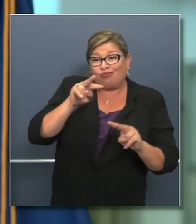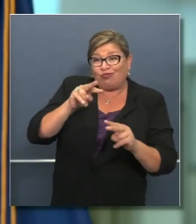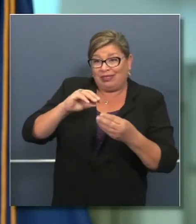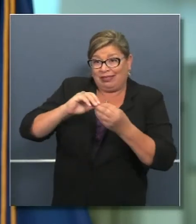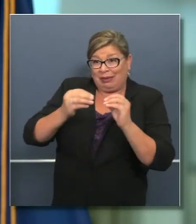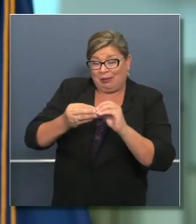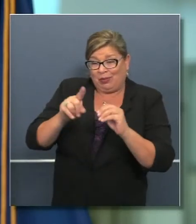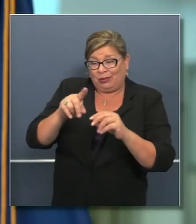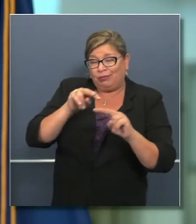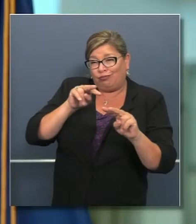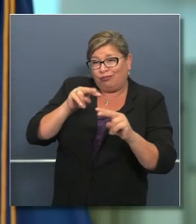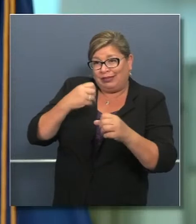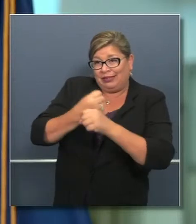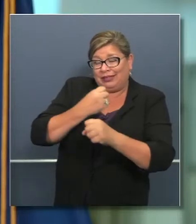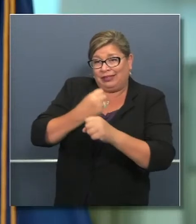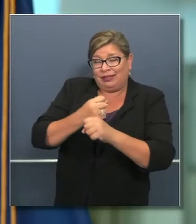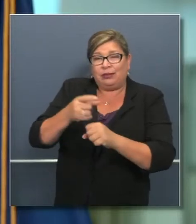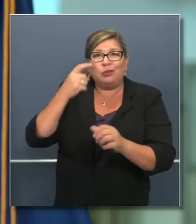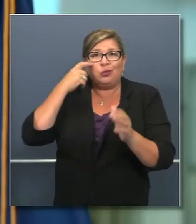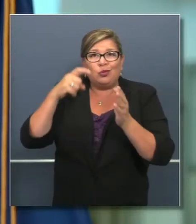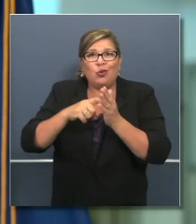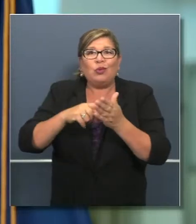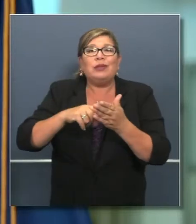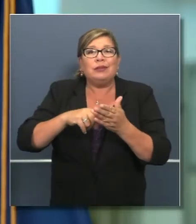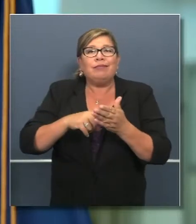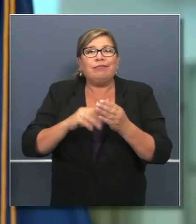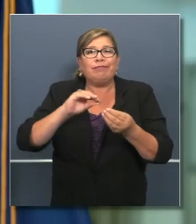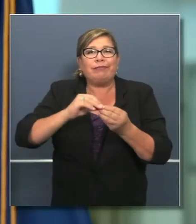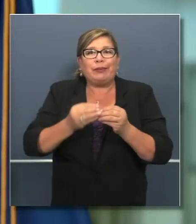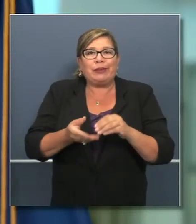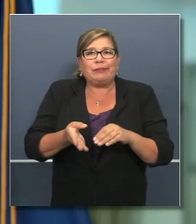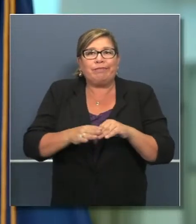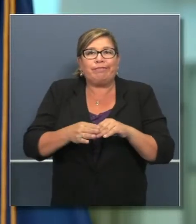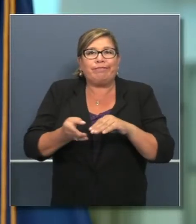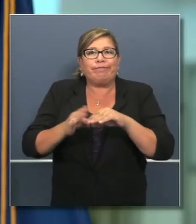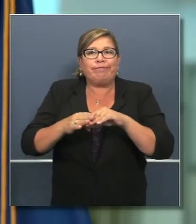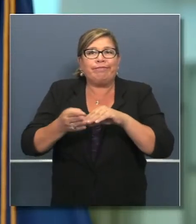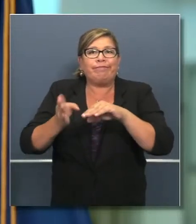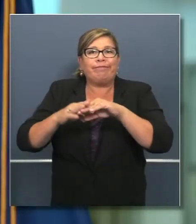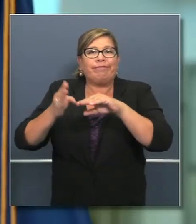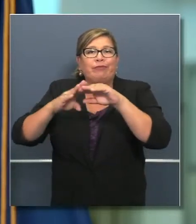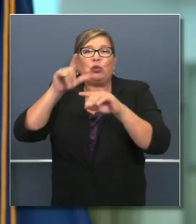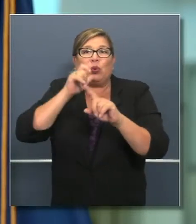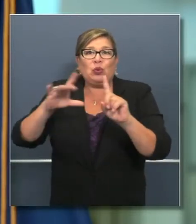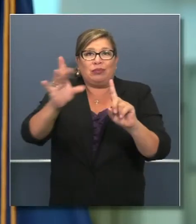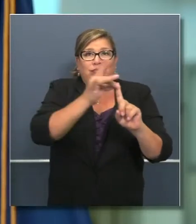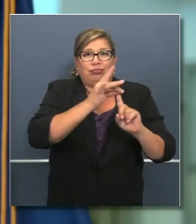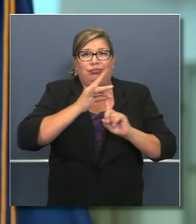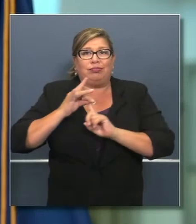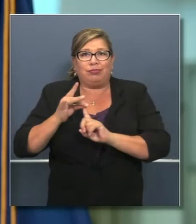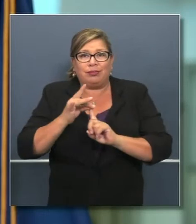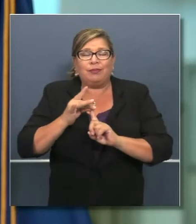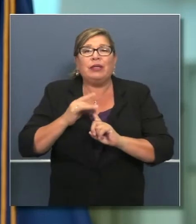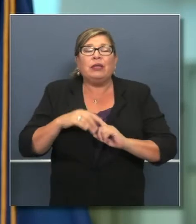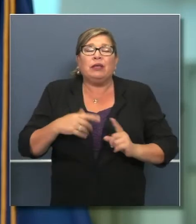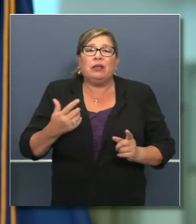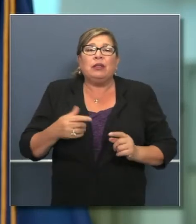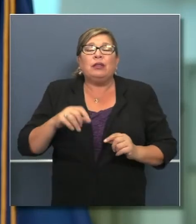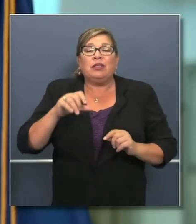California I will lay out in more prescriptive terms exactly those trend lines update you on